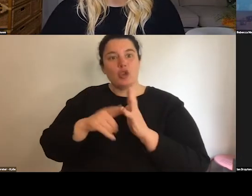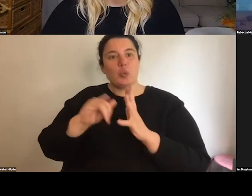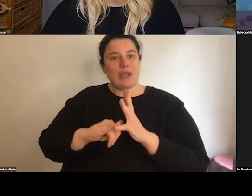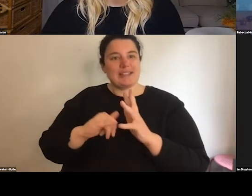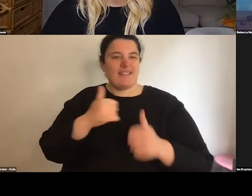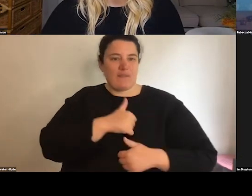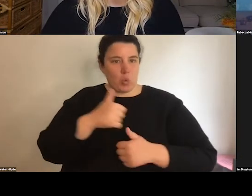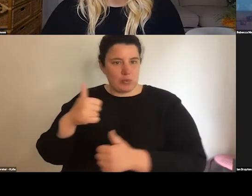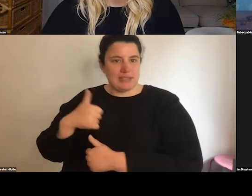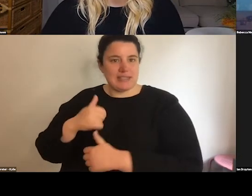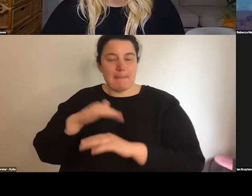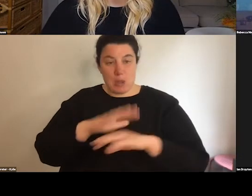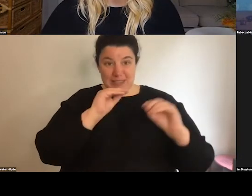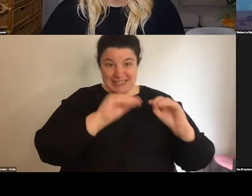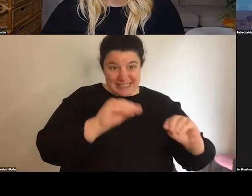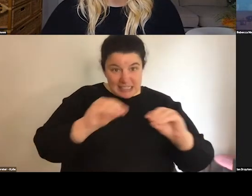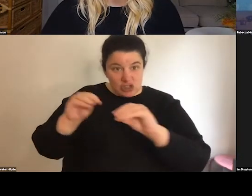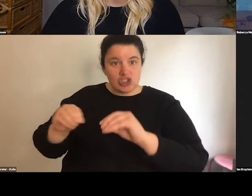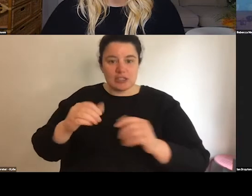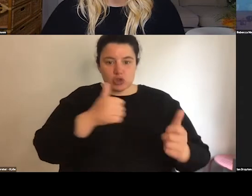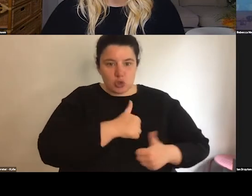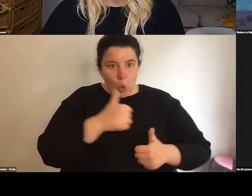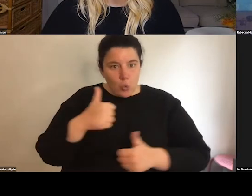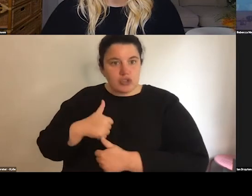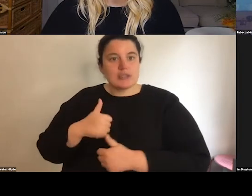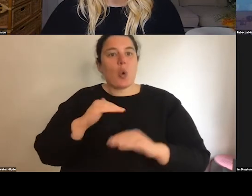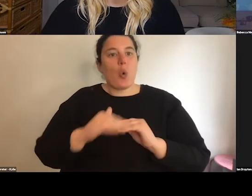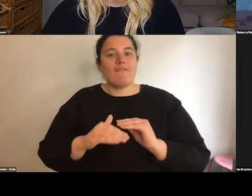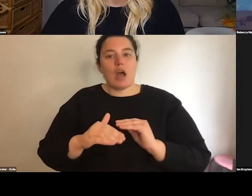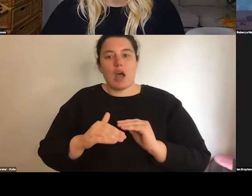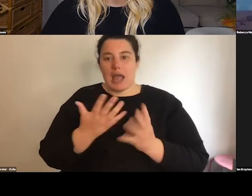around teaching soldiers the use of creative arts whilst they're